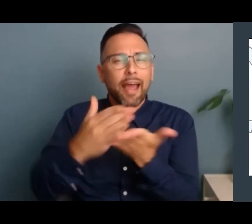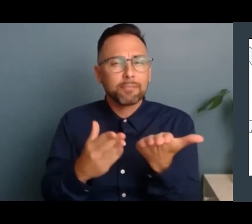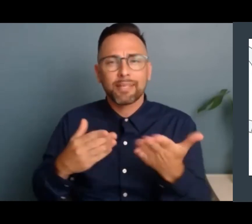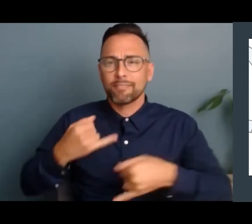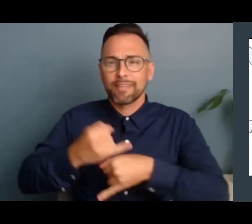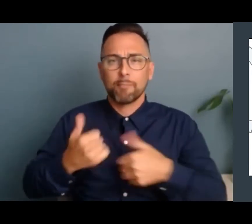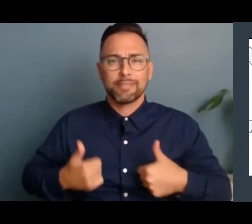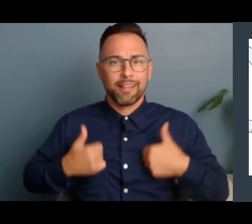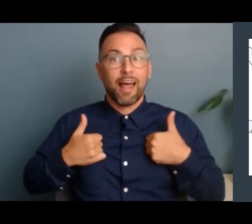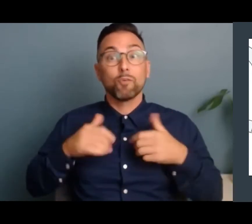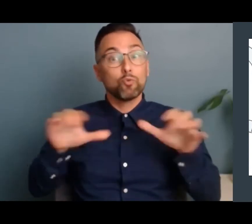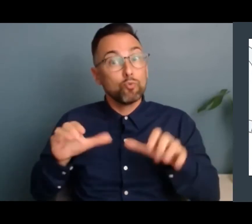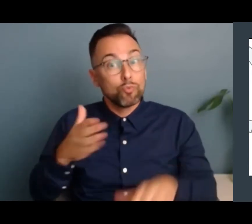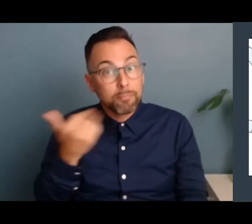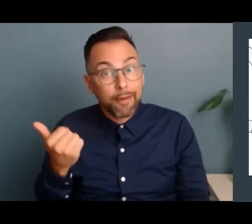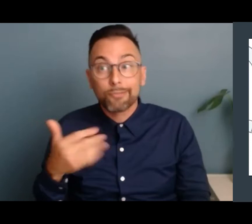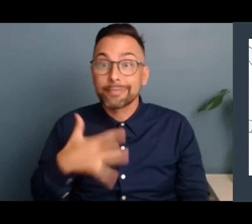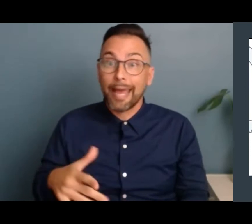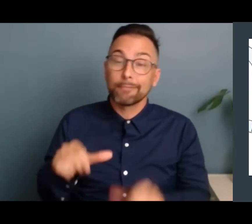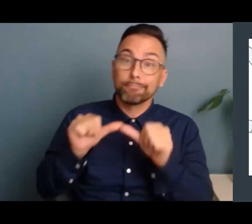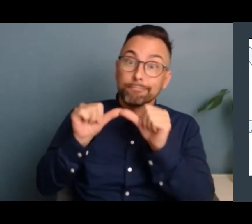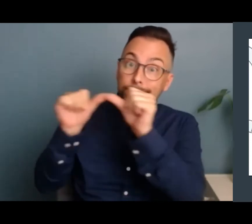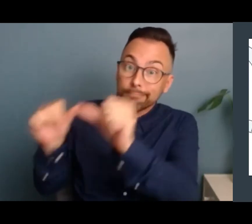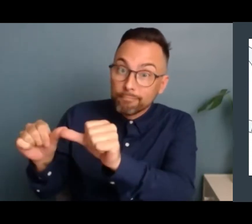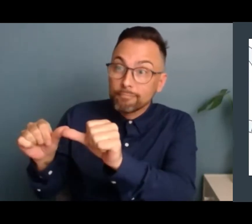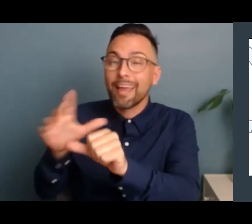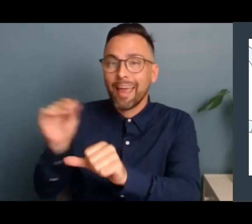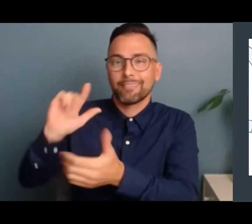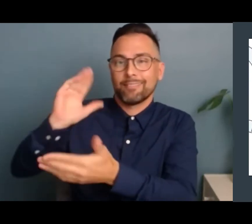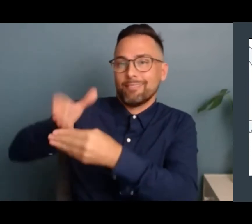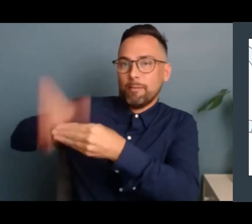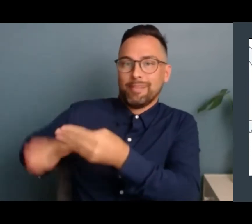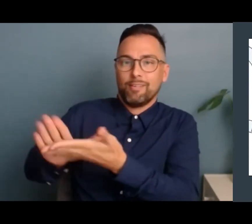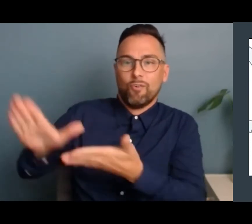some type of campus life tend to do better and continue